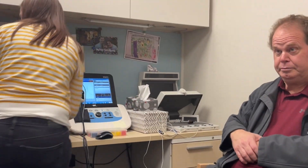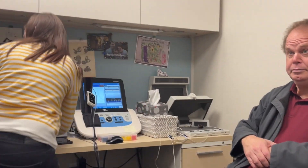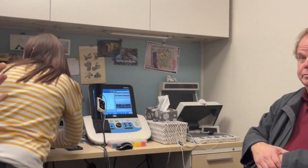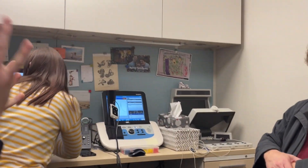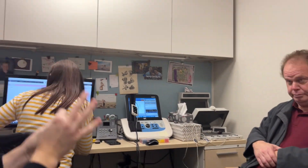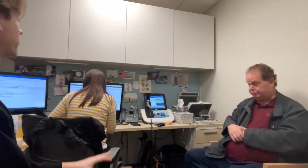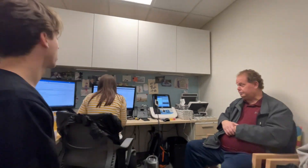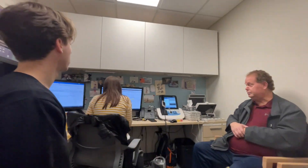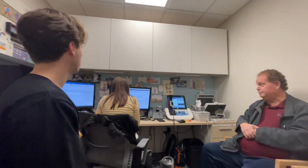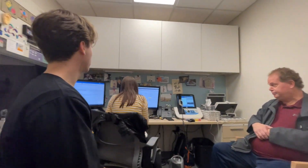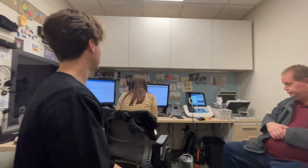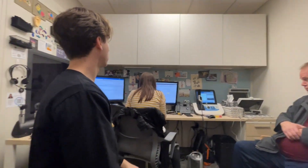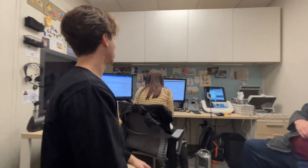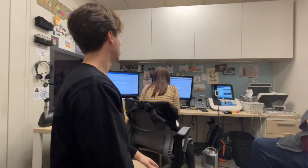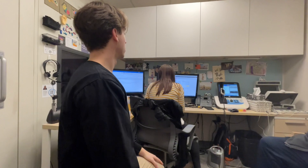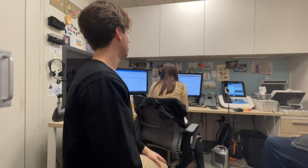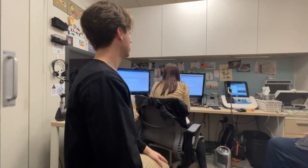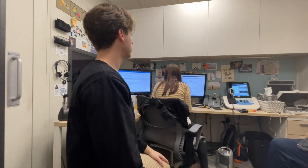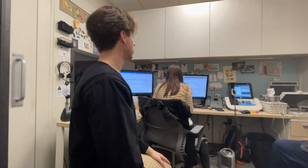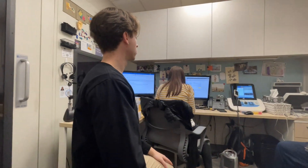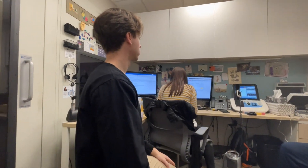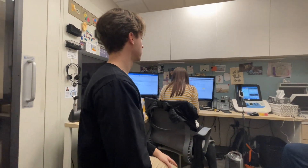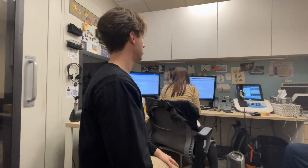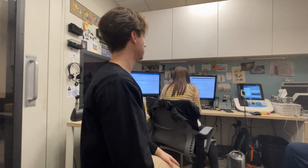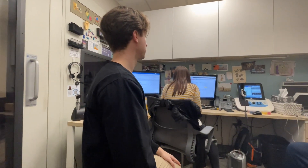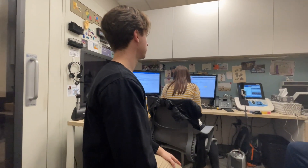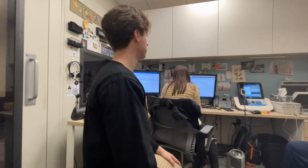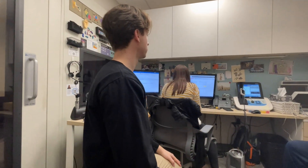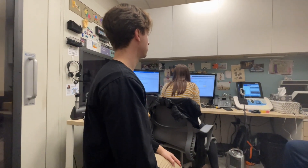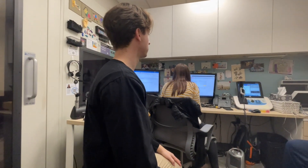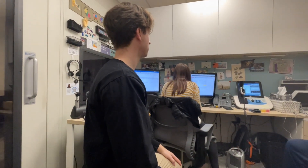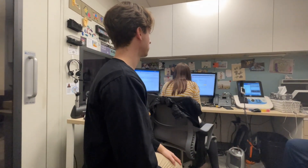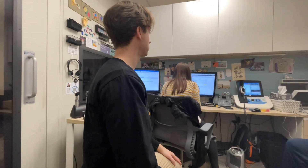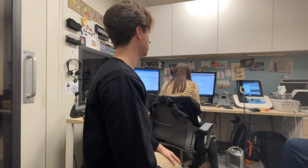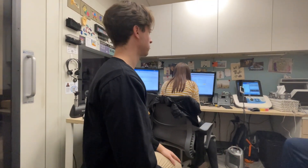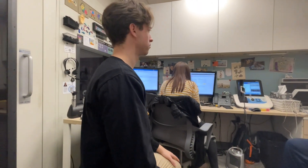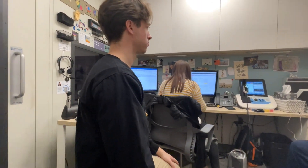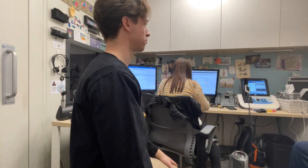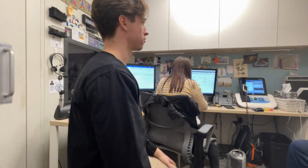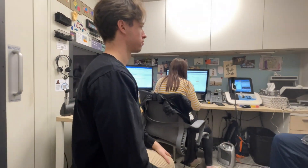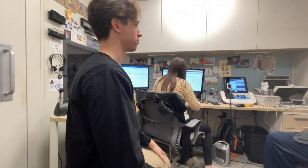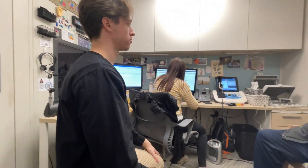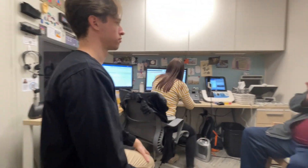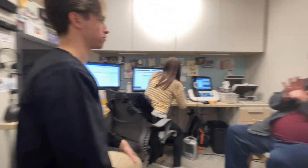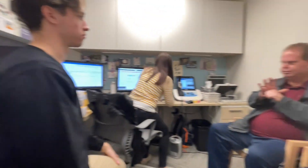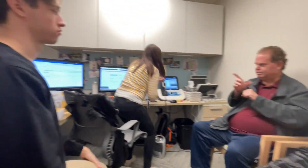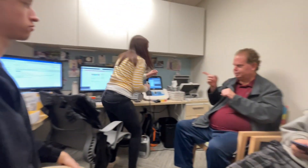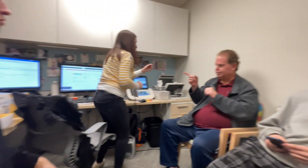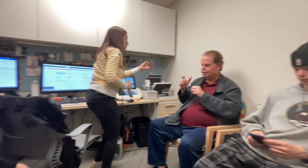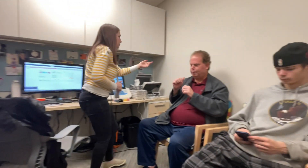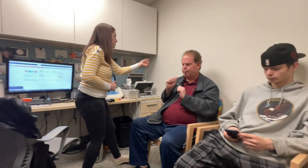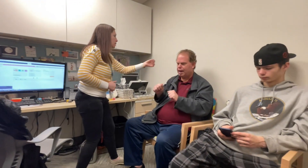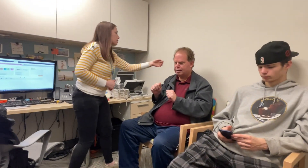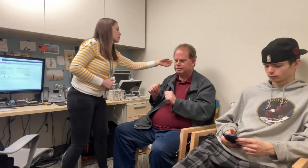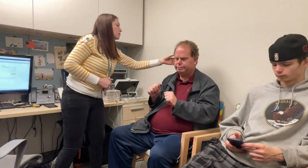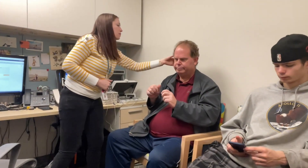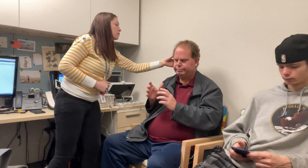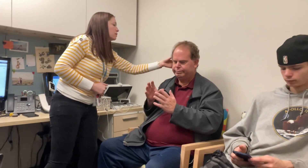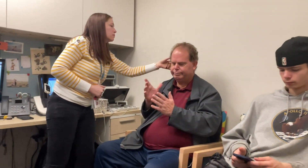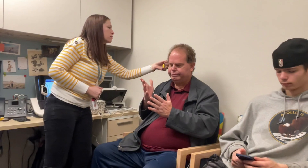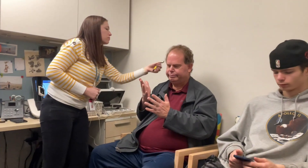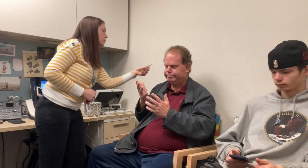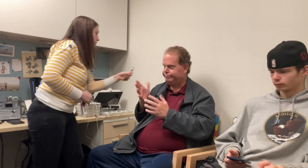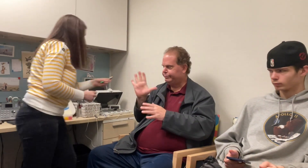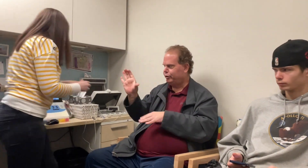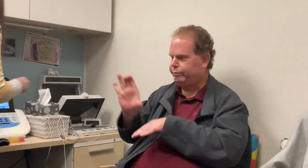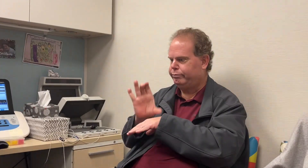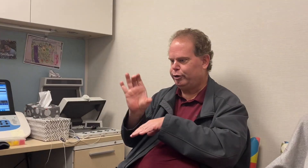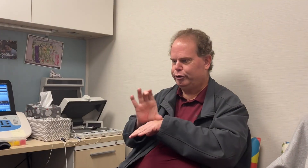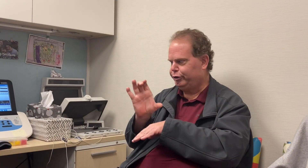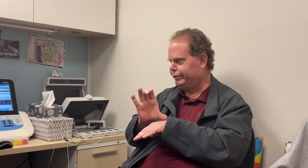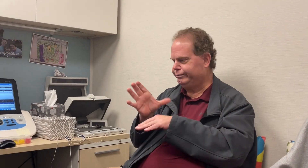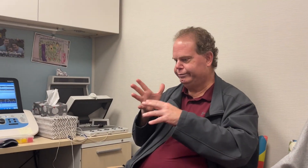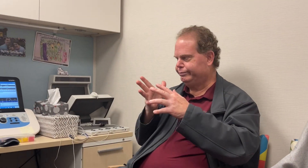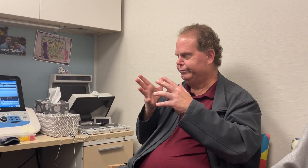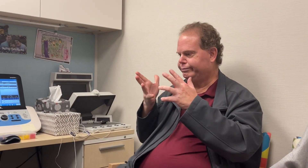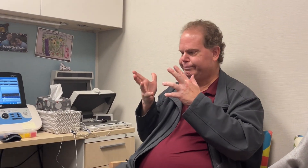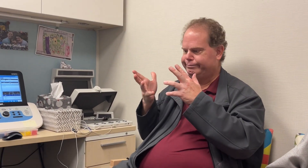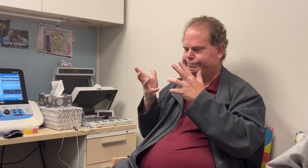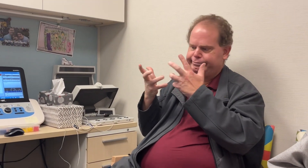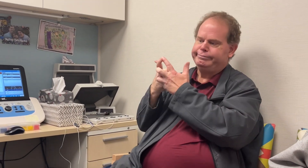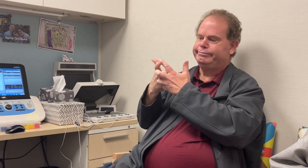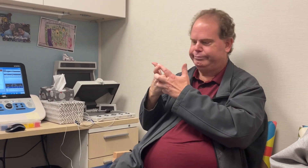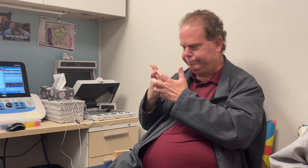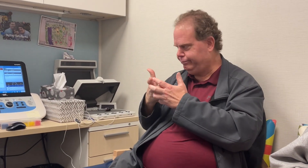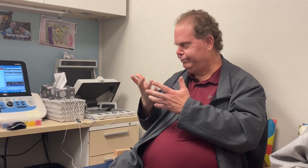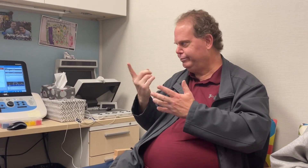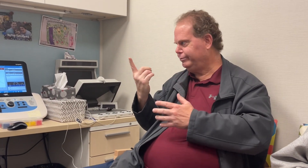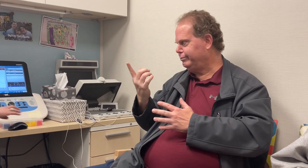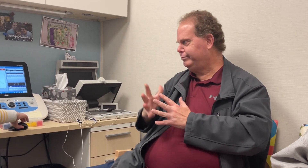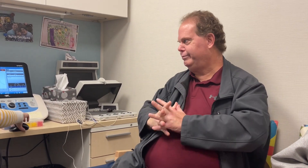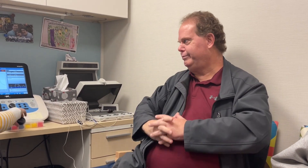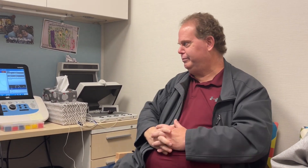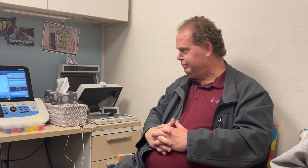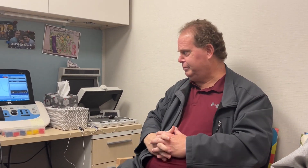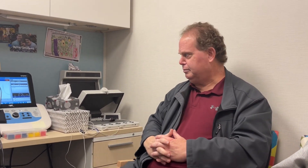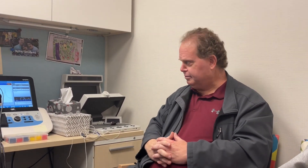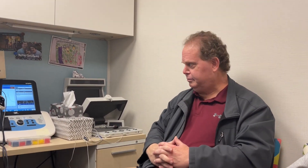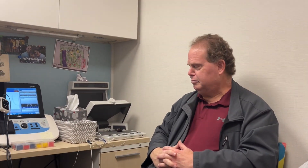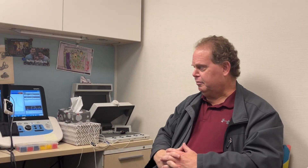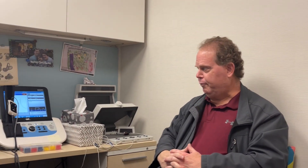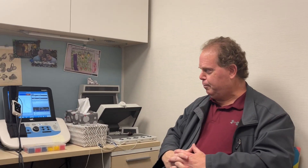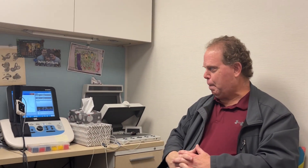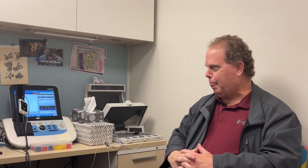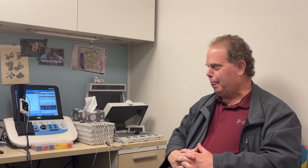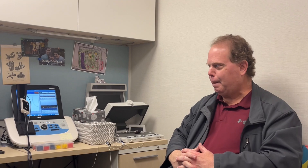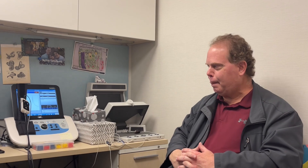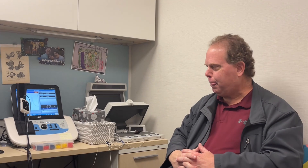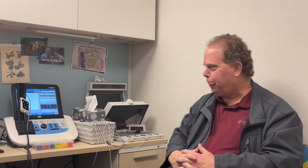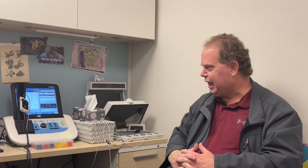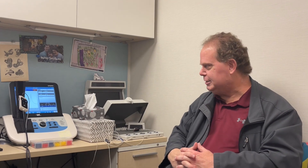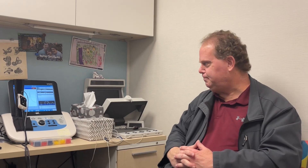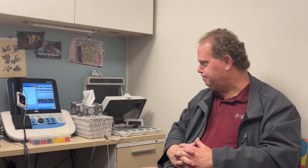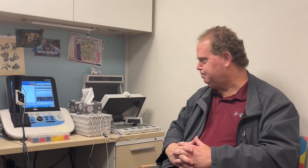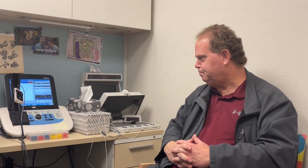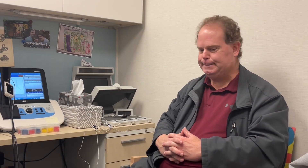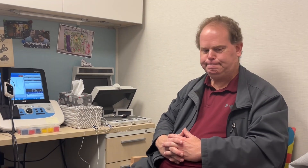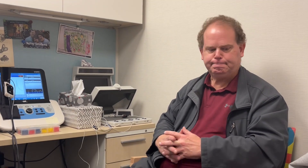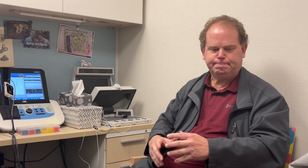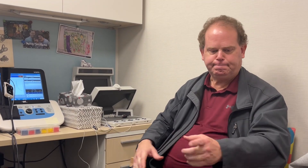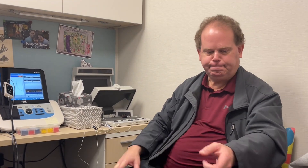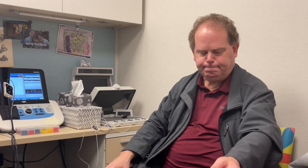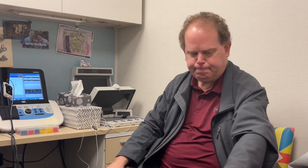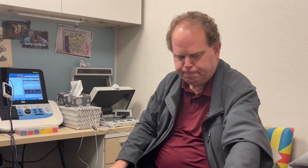okay